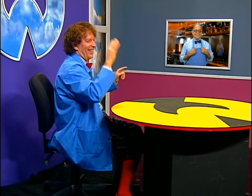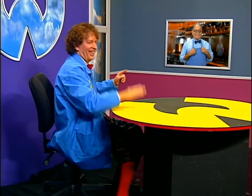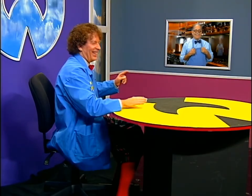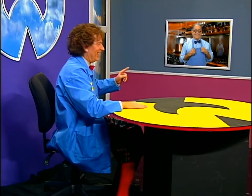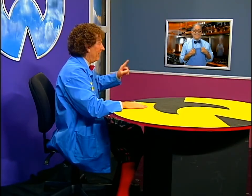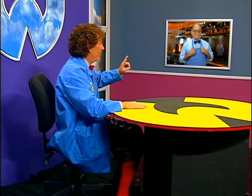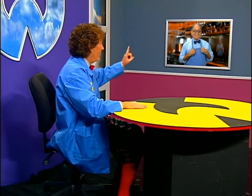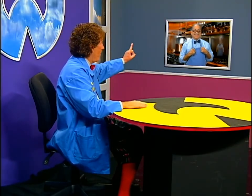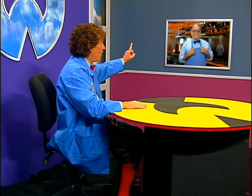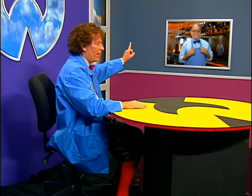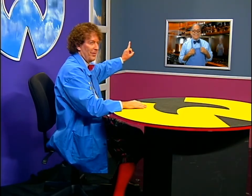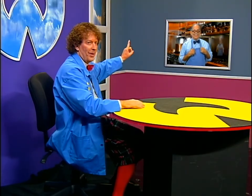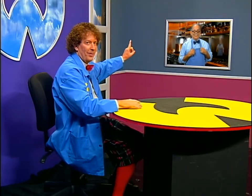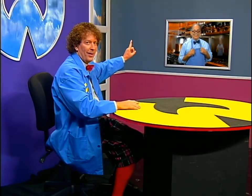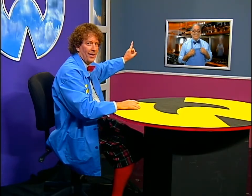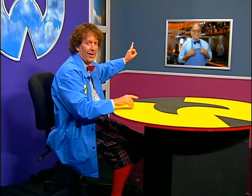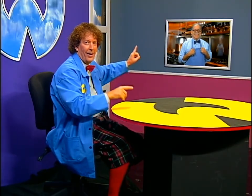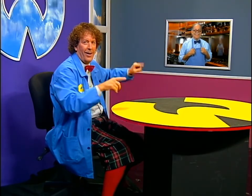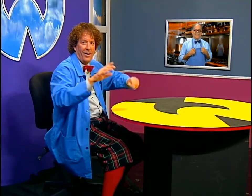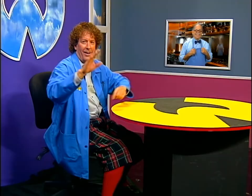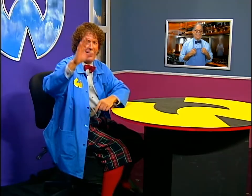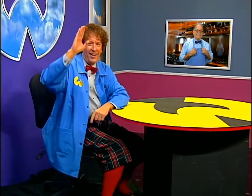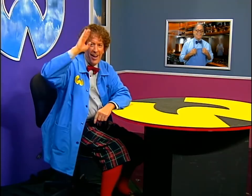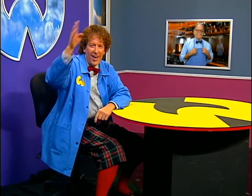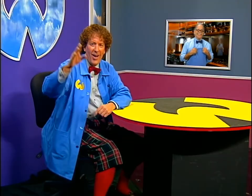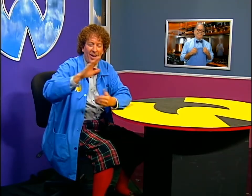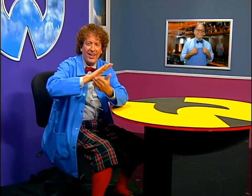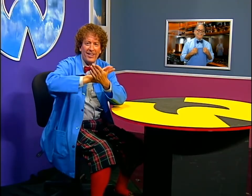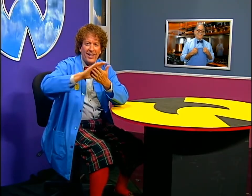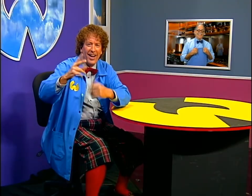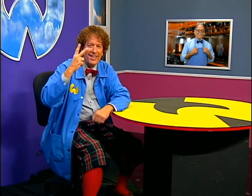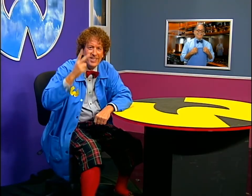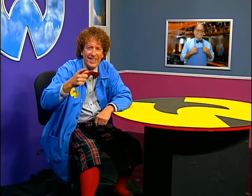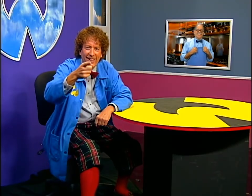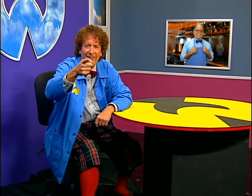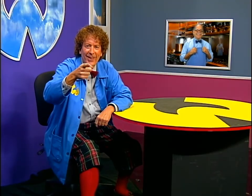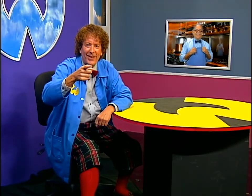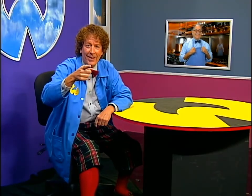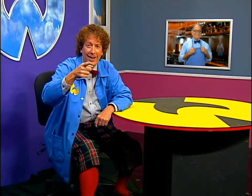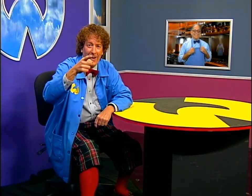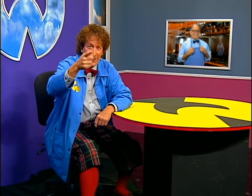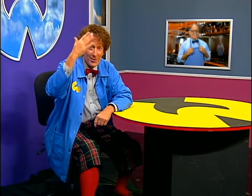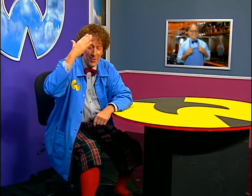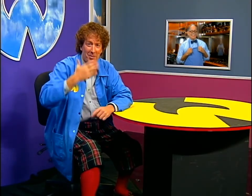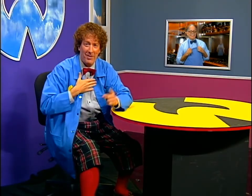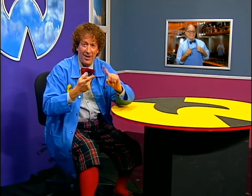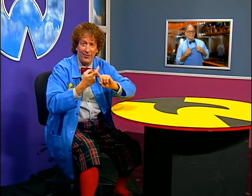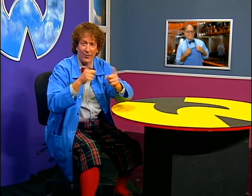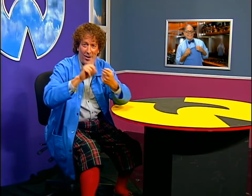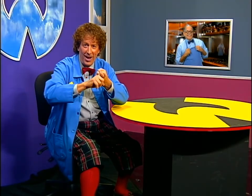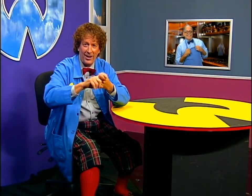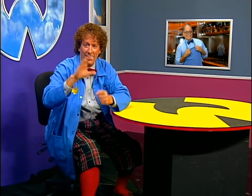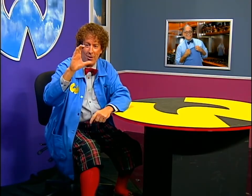HUH? HUH? OH. WELL, HI THERE, AND NICE TO SEE YOU AGAIN. WHAT?